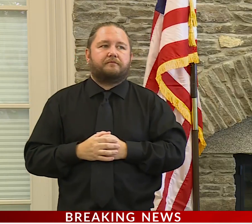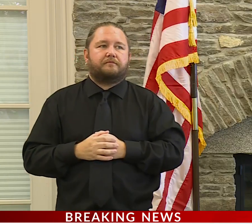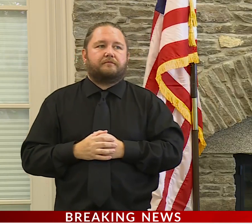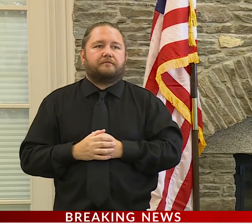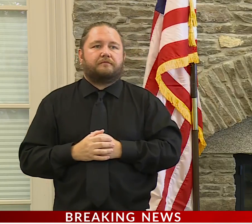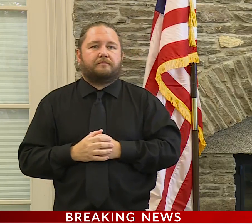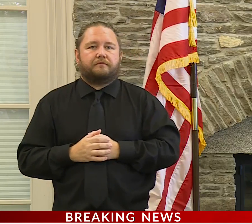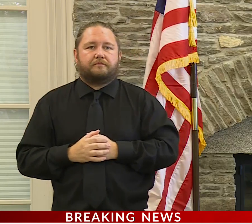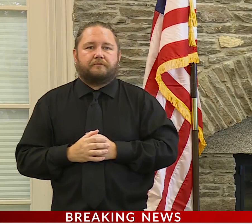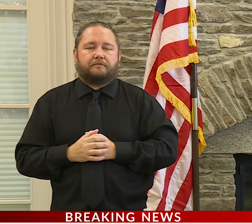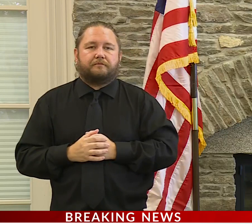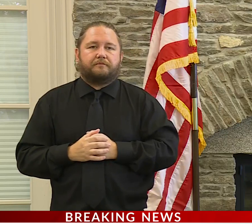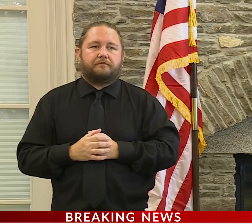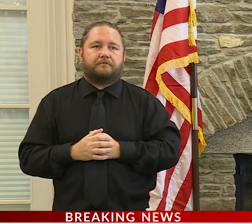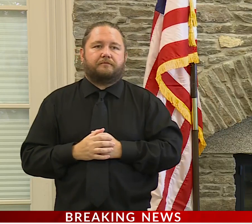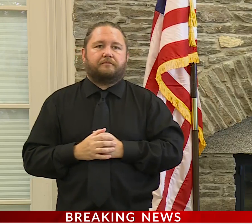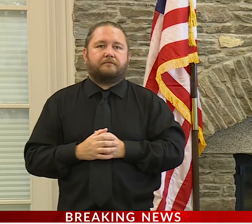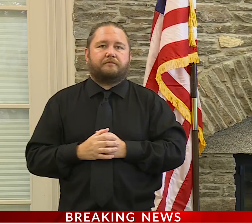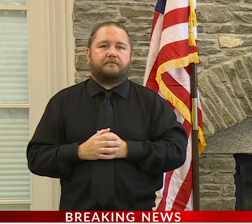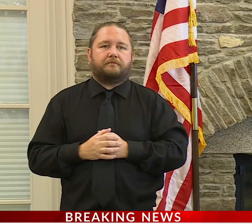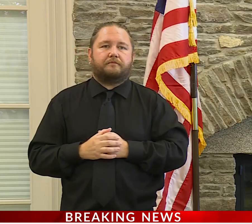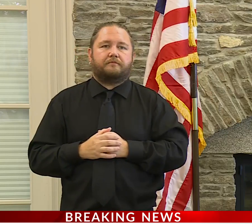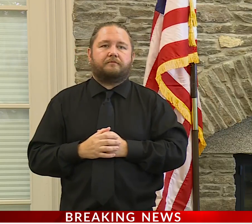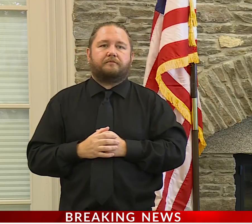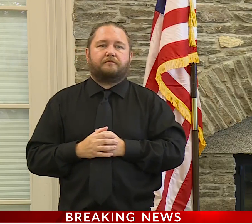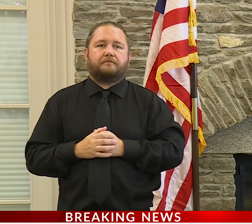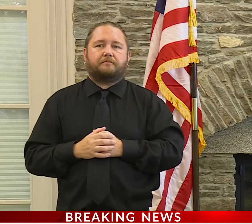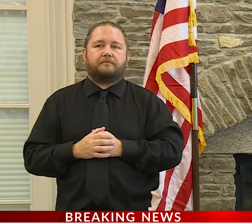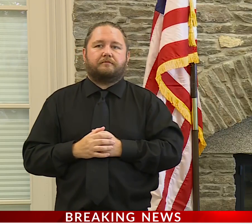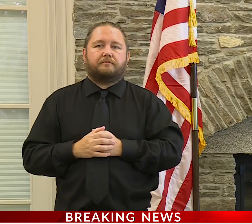HAVE, BUT I LOST HIM PLAY. KNOWS OF BE THAT YOU LOOK AT